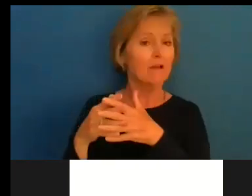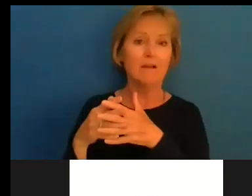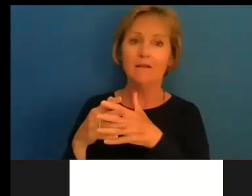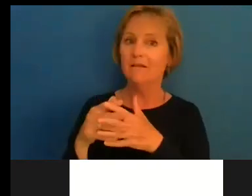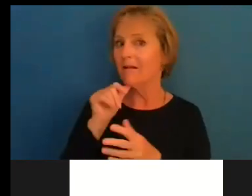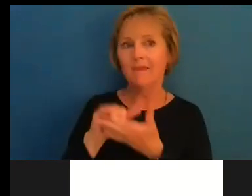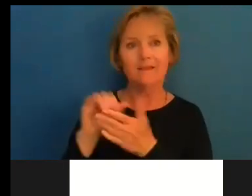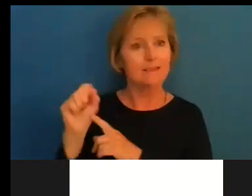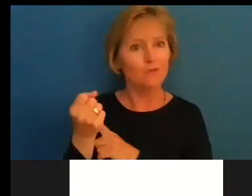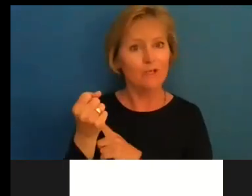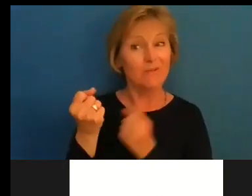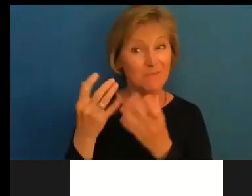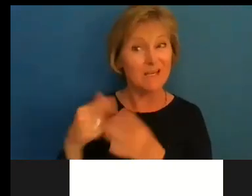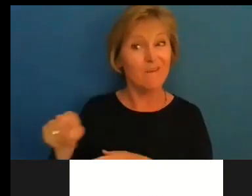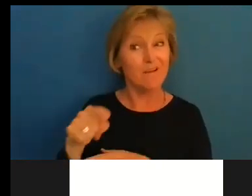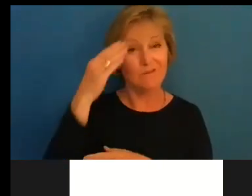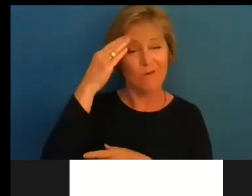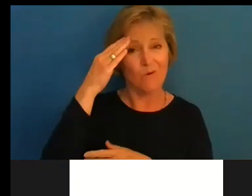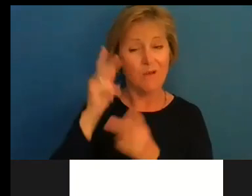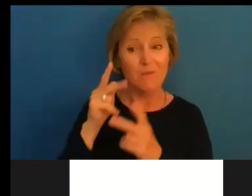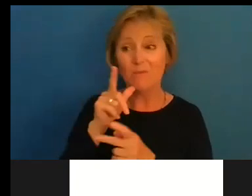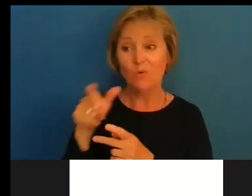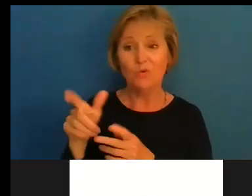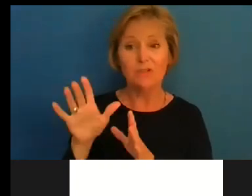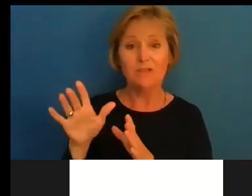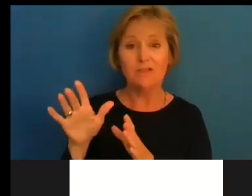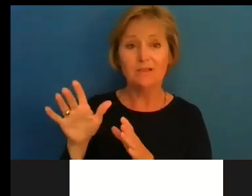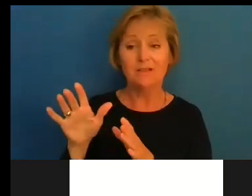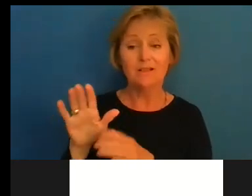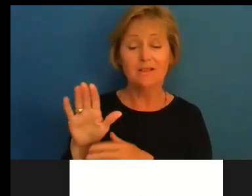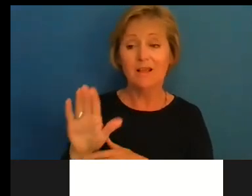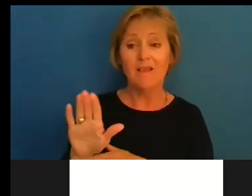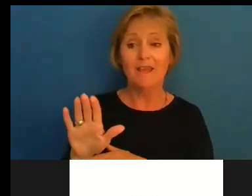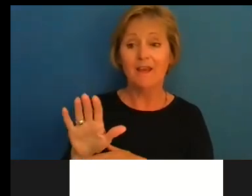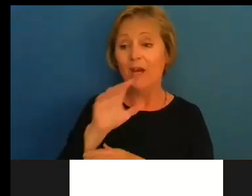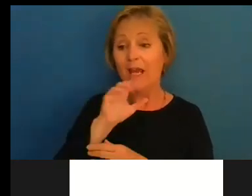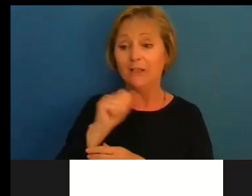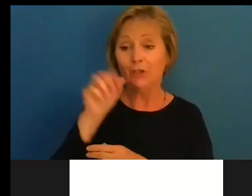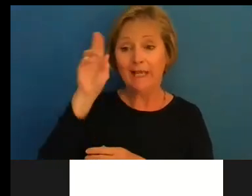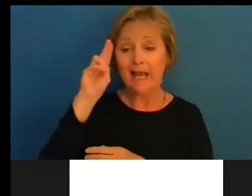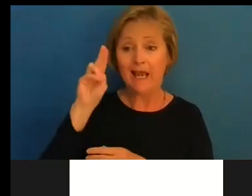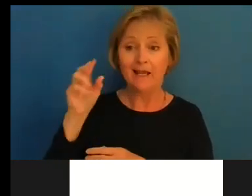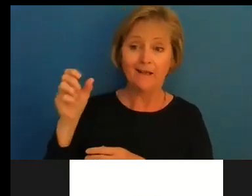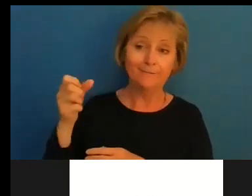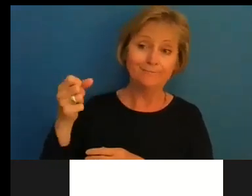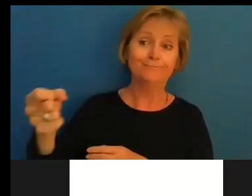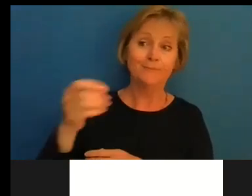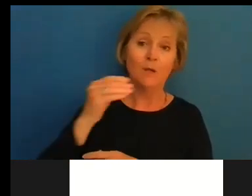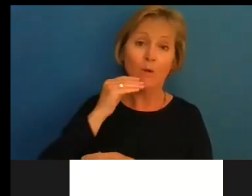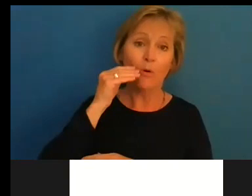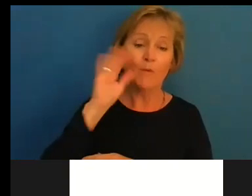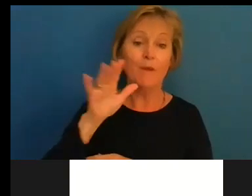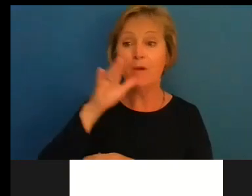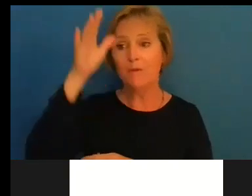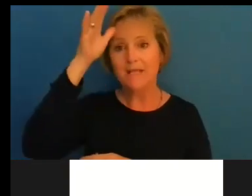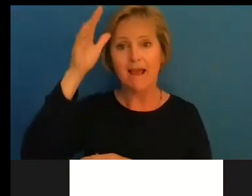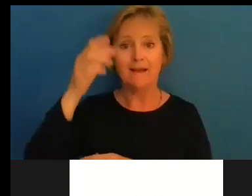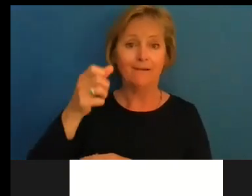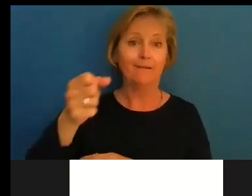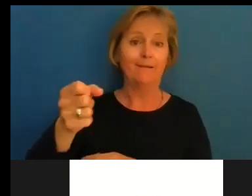People know people who tossed their elderly aunt or mom into a home.